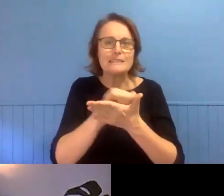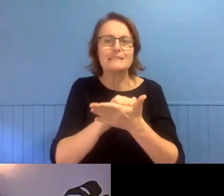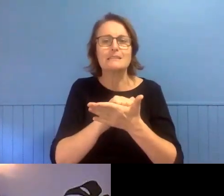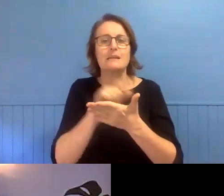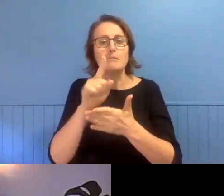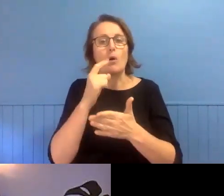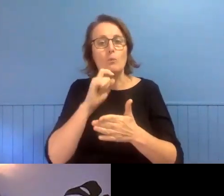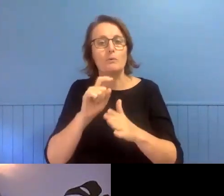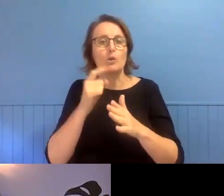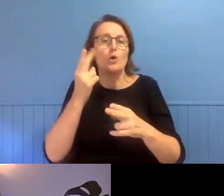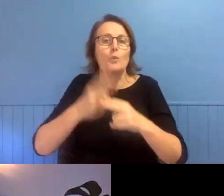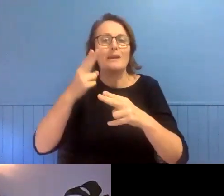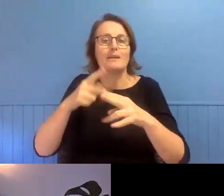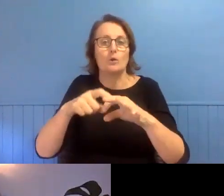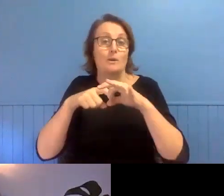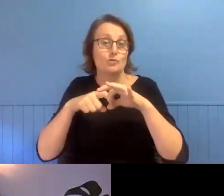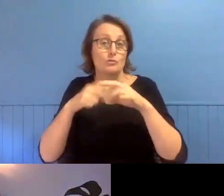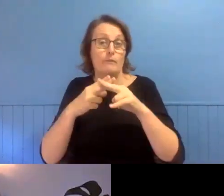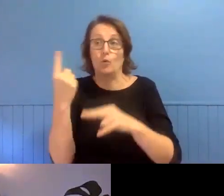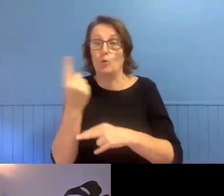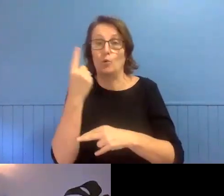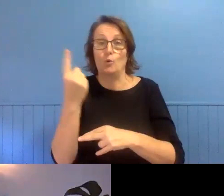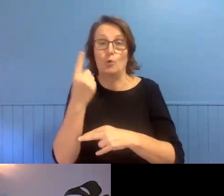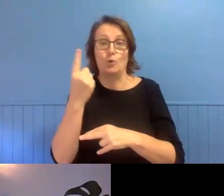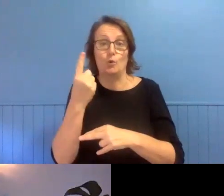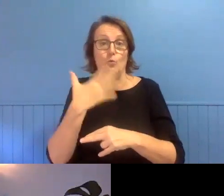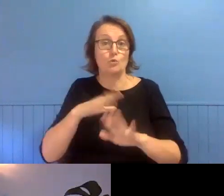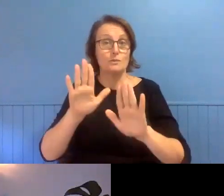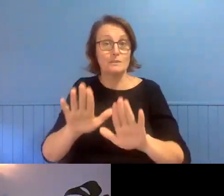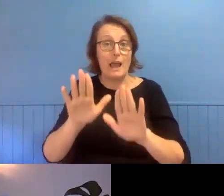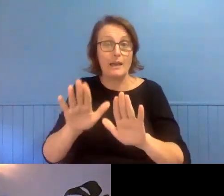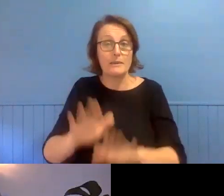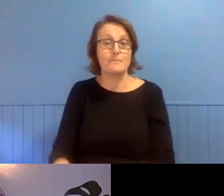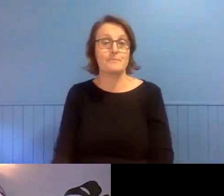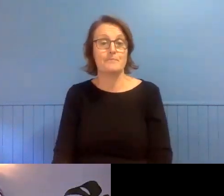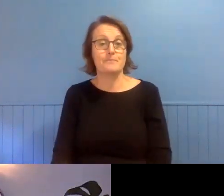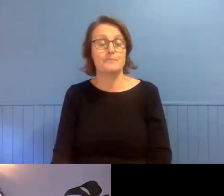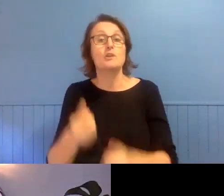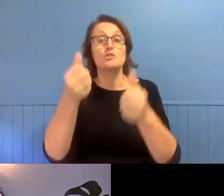staying. Do you want to flick on to your next side, Tandi? And I'll just